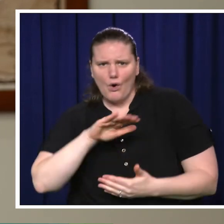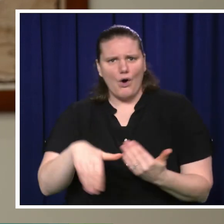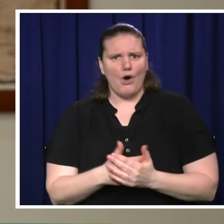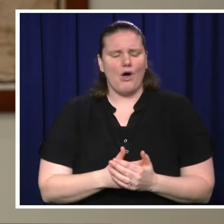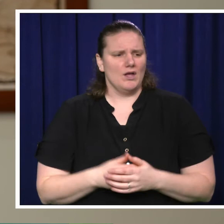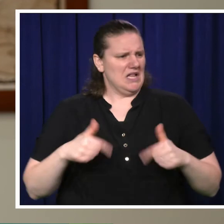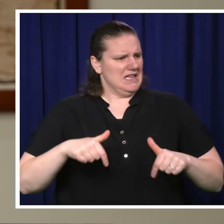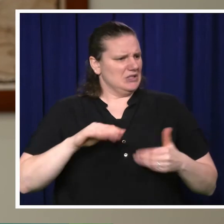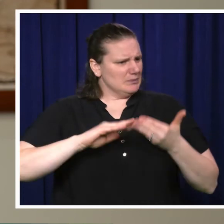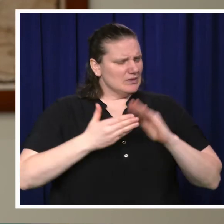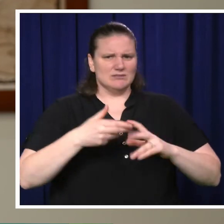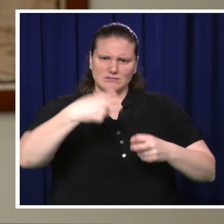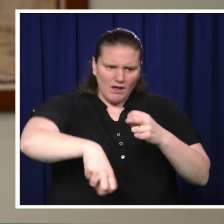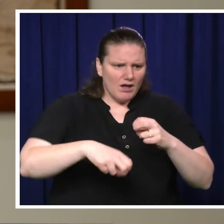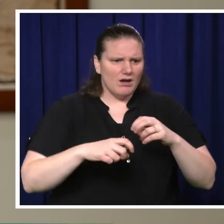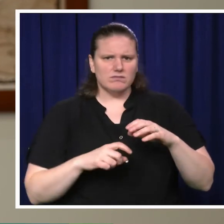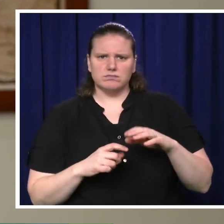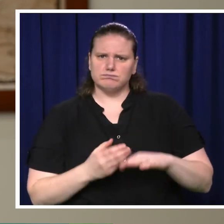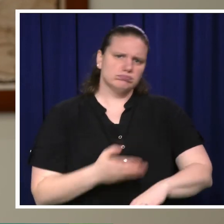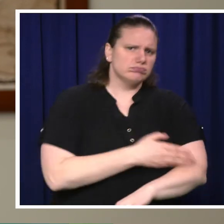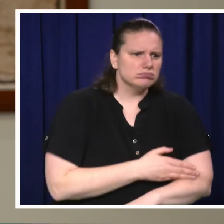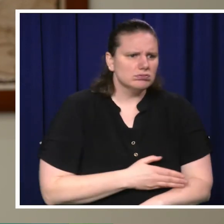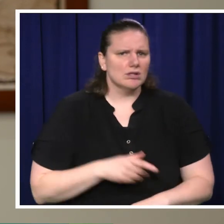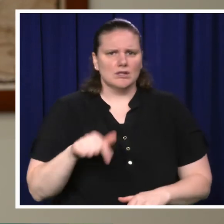speech. This is more proof of the resiliency of our community.